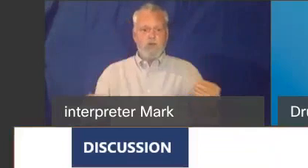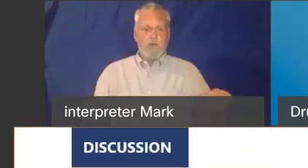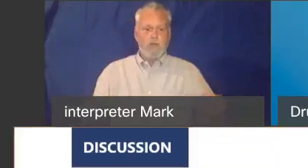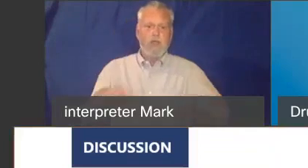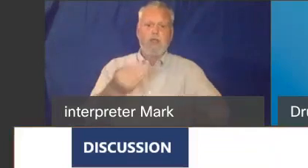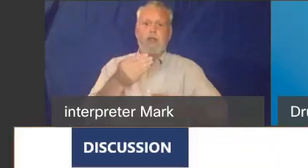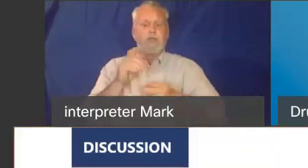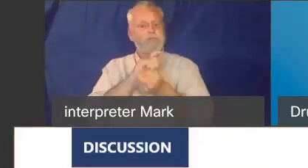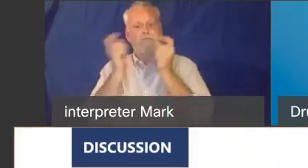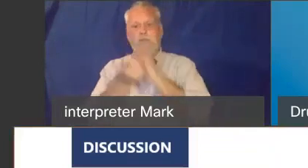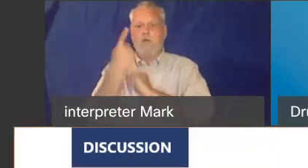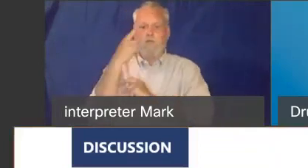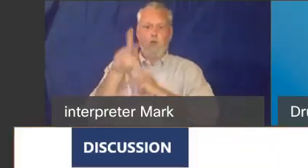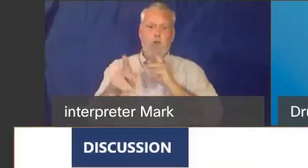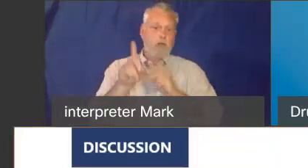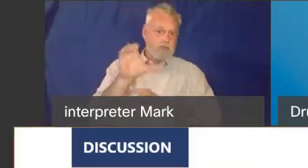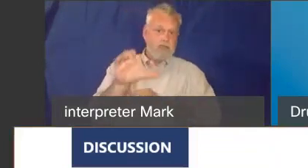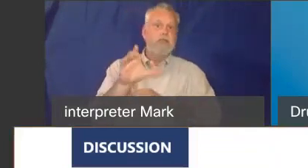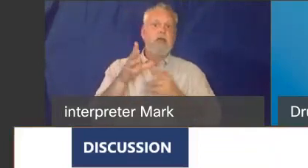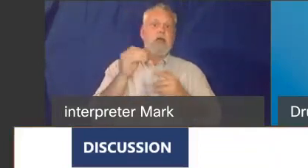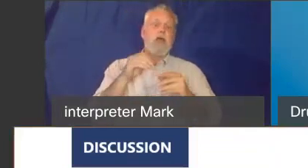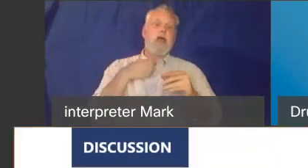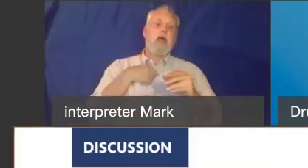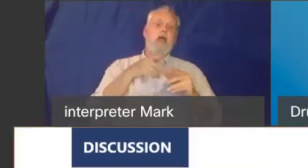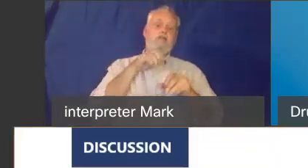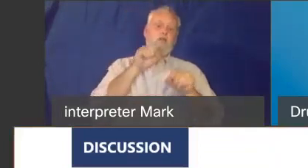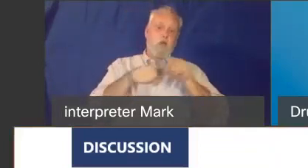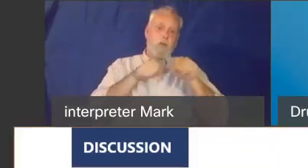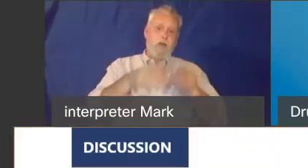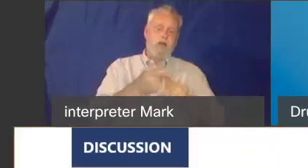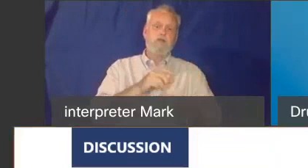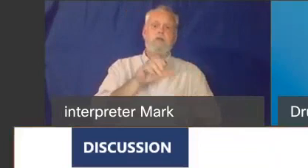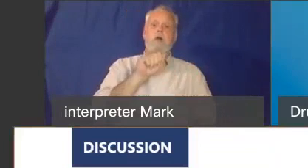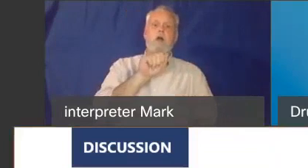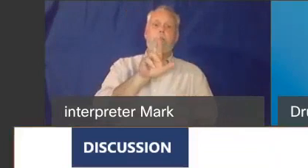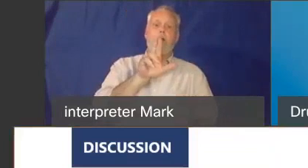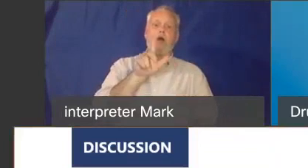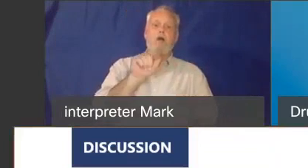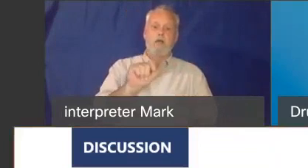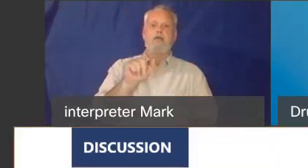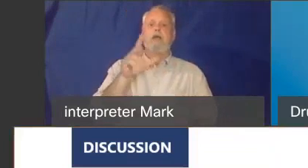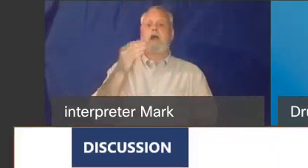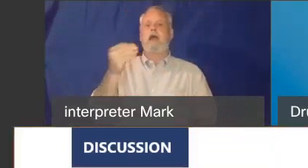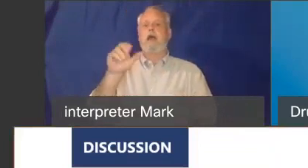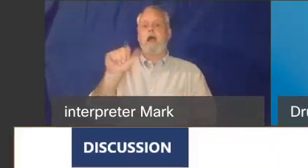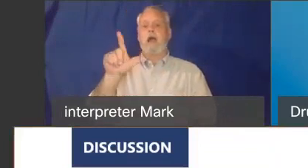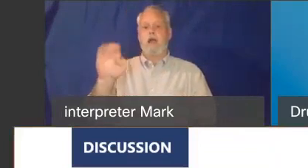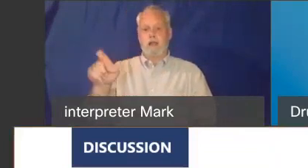But for by commuting from Arlington and Alexandria. I had a particular question again about the national park surface segment.